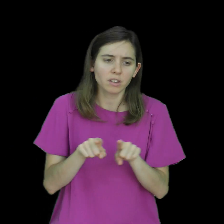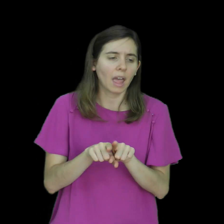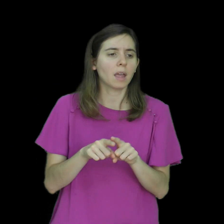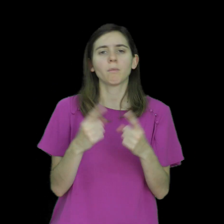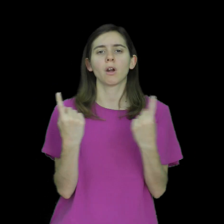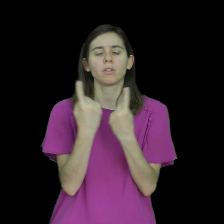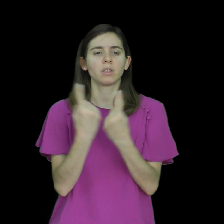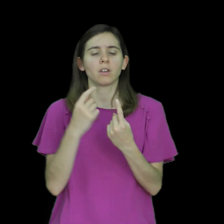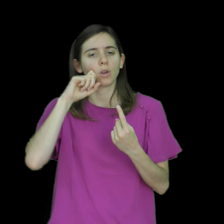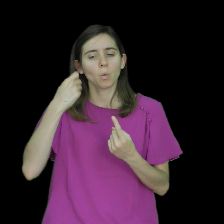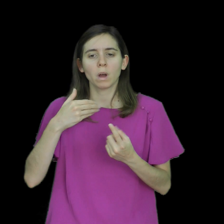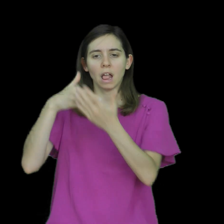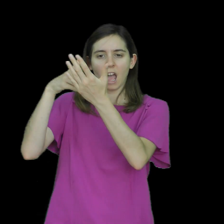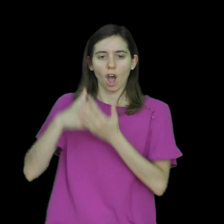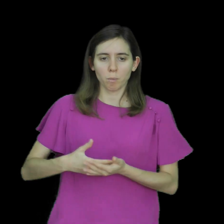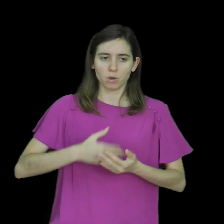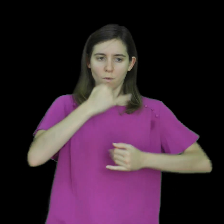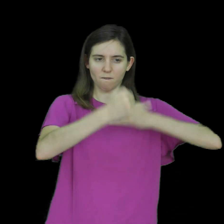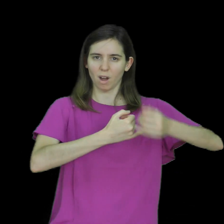fight diabetes will also reduce your